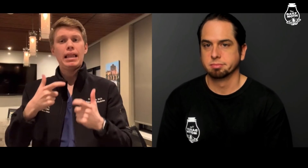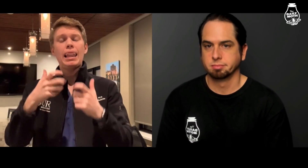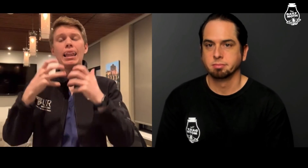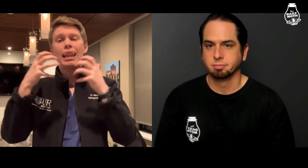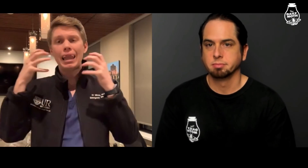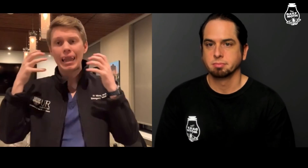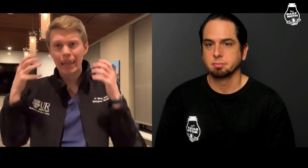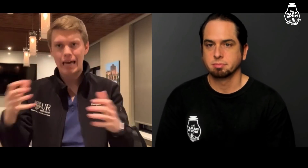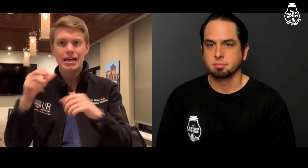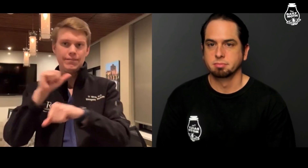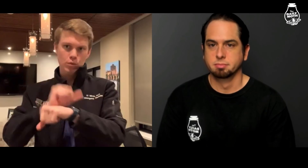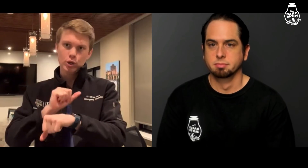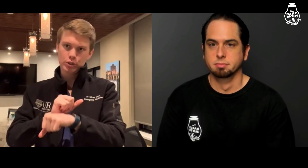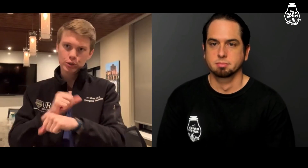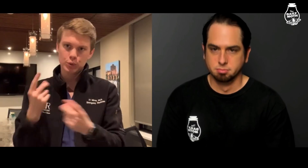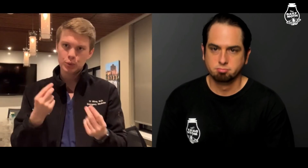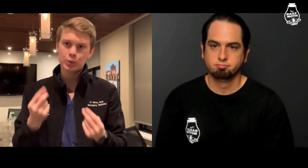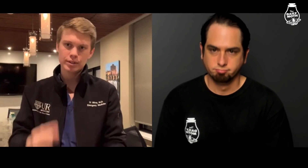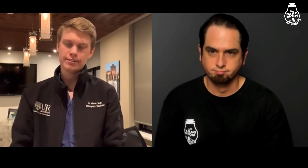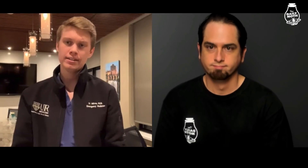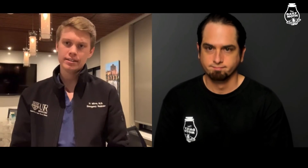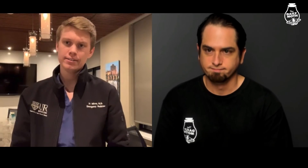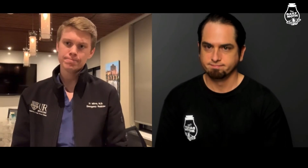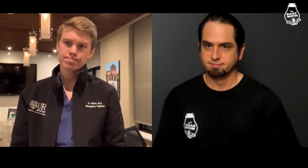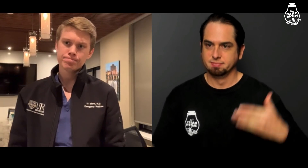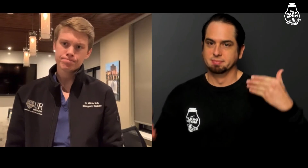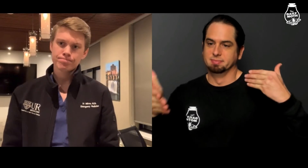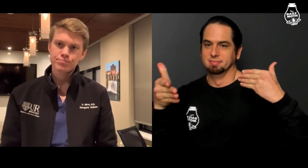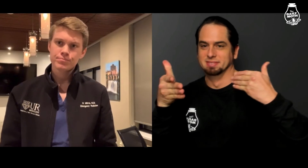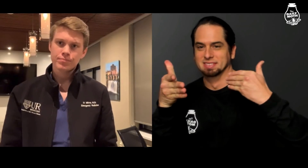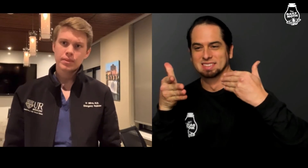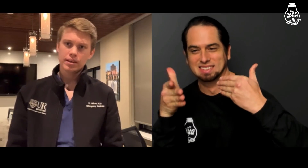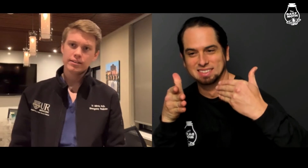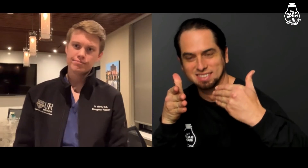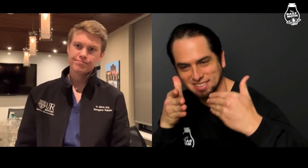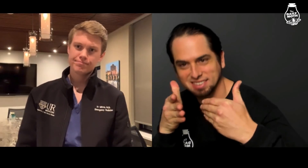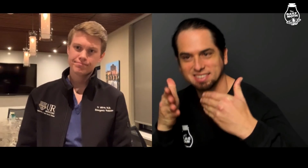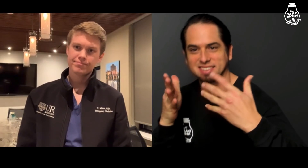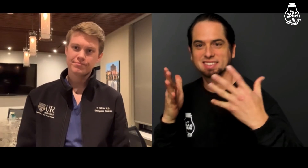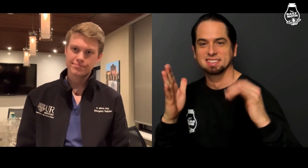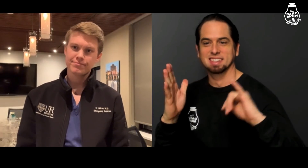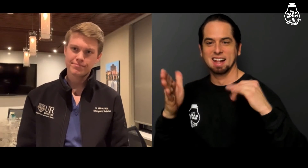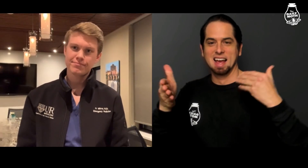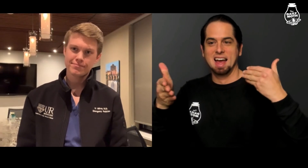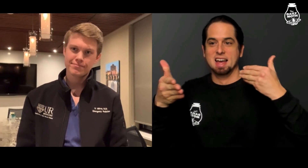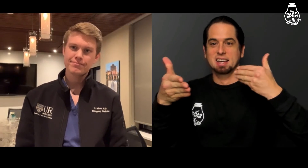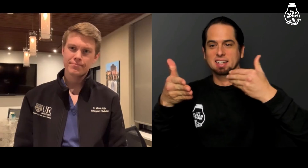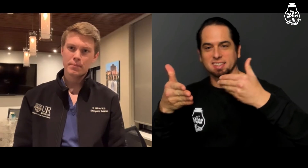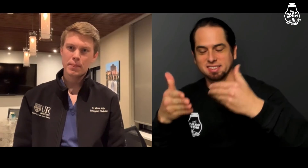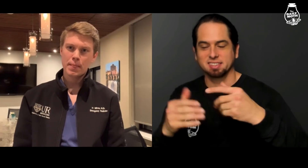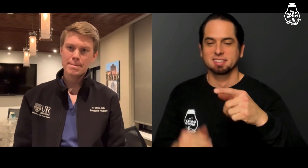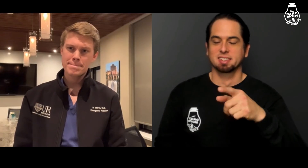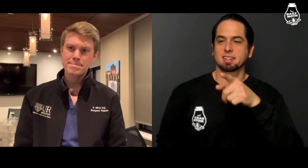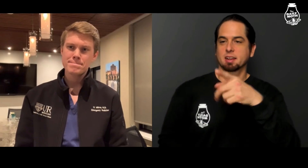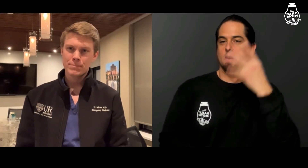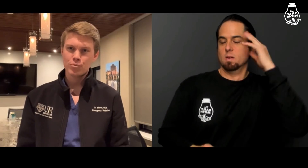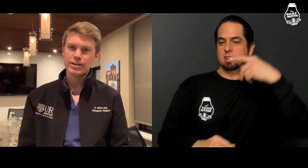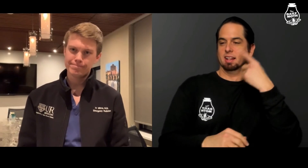we have a lot of work to do. It feels like we're so close, but it's getting harder.